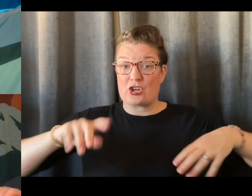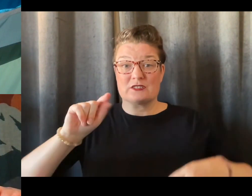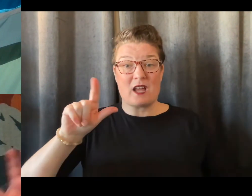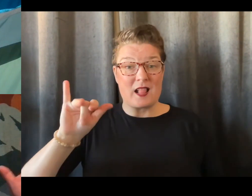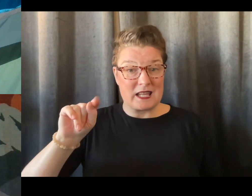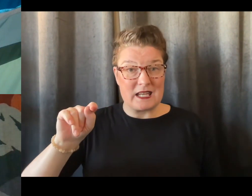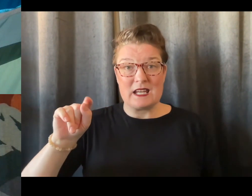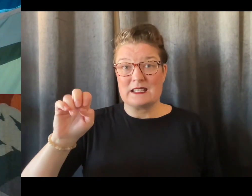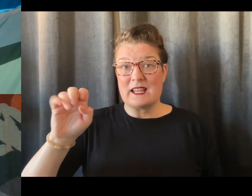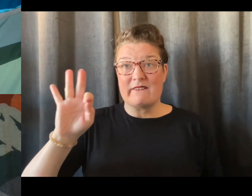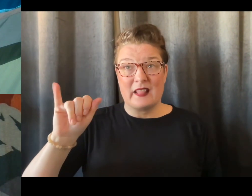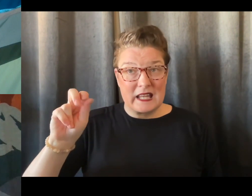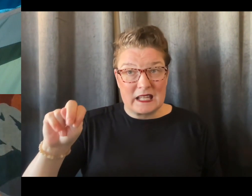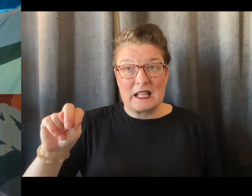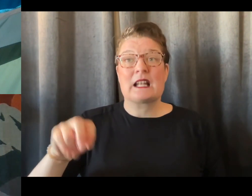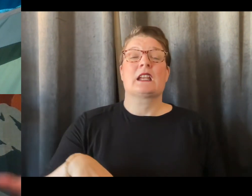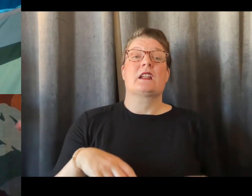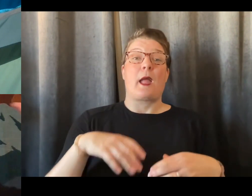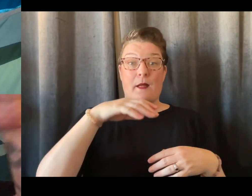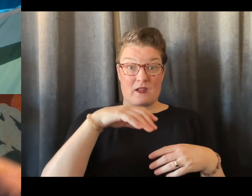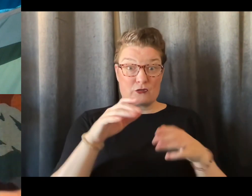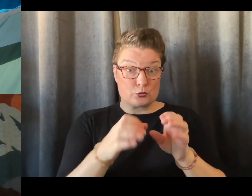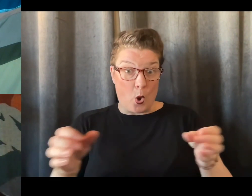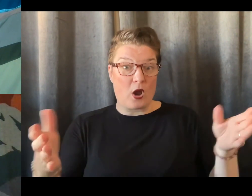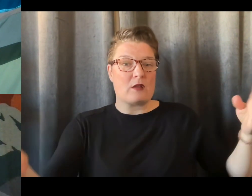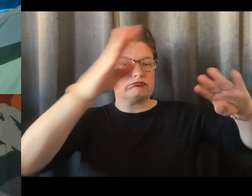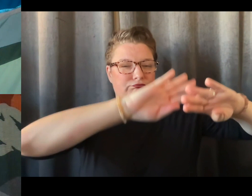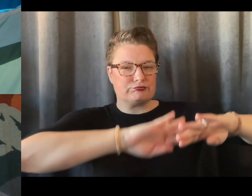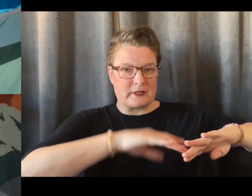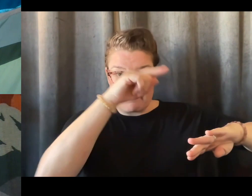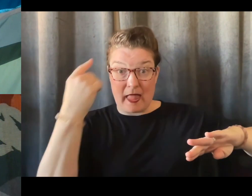Torah in black . For me, I always like strip my altar completely bare, sit